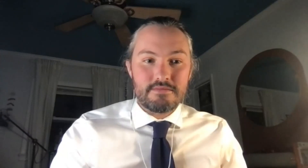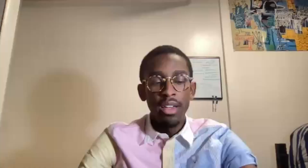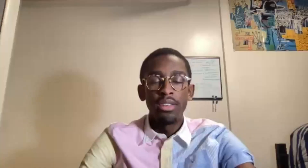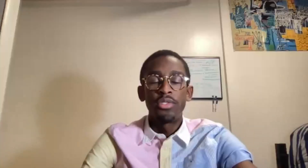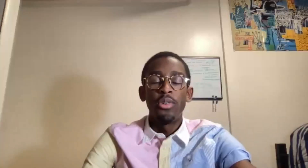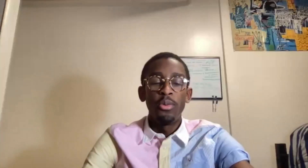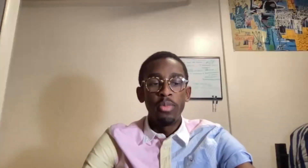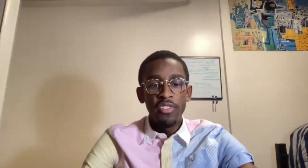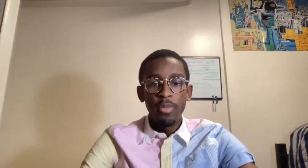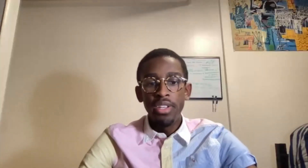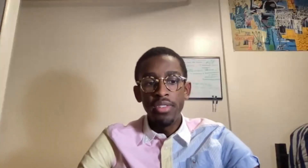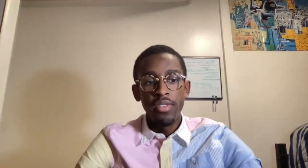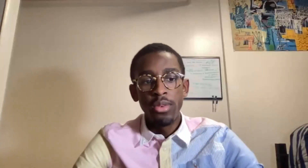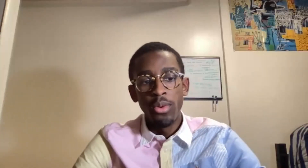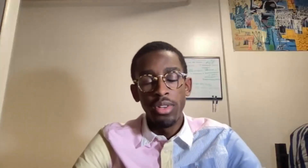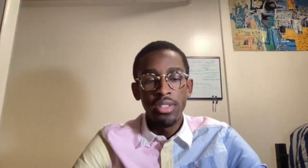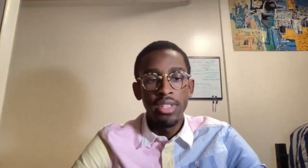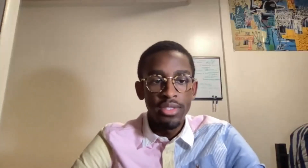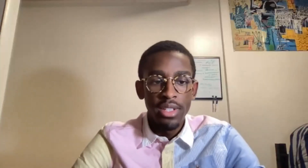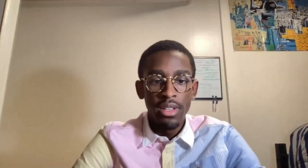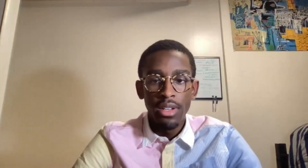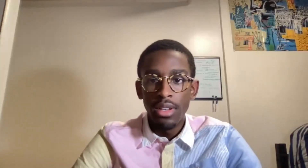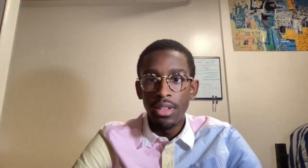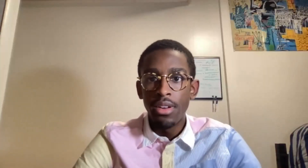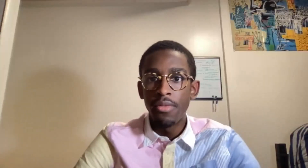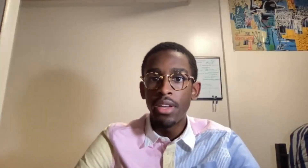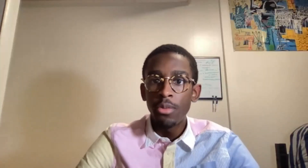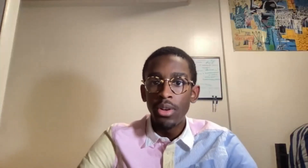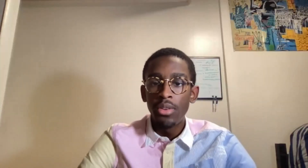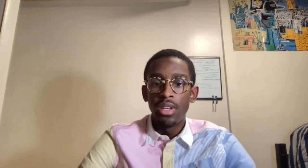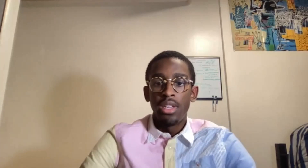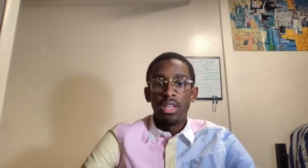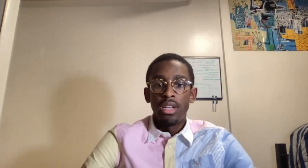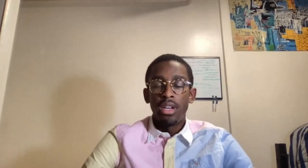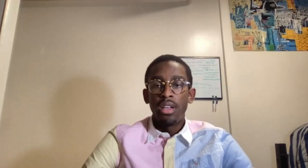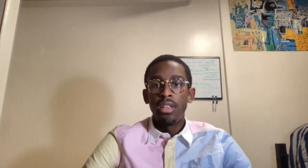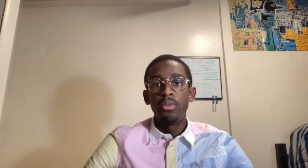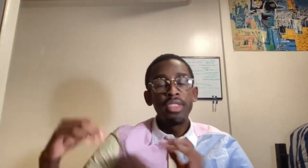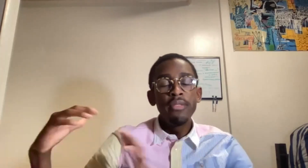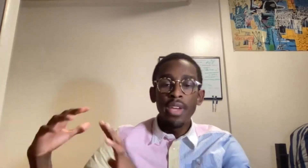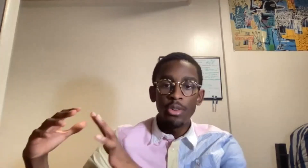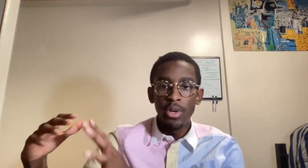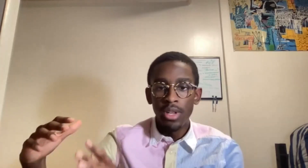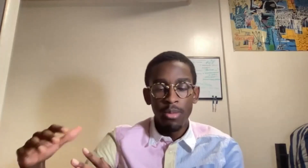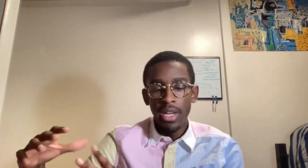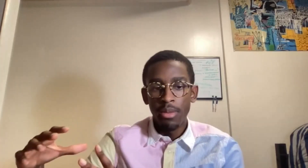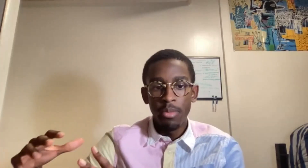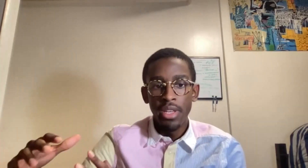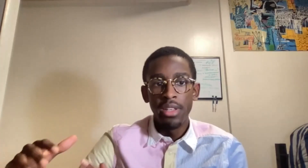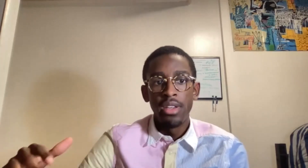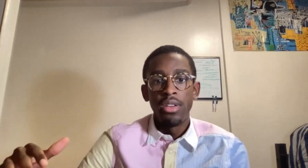Yeah so Best Buddies is an organization uh here at Vanderbilt. Within Vanderbilt, I'll back up a bit,